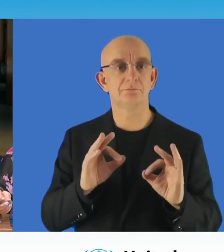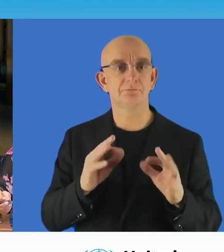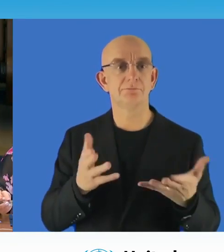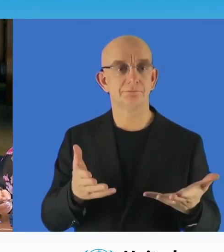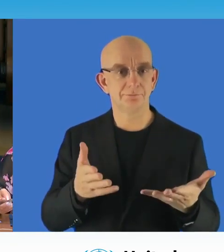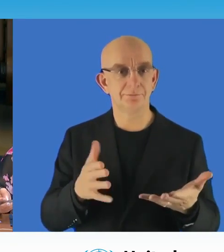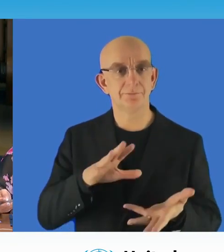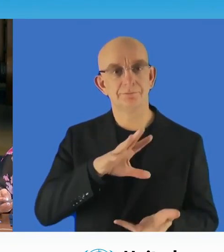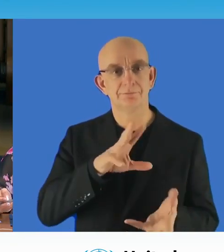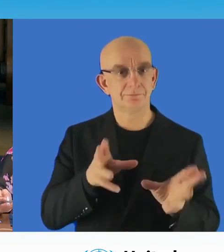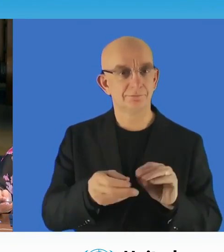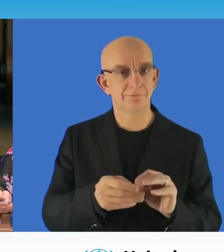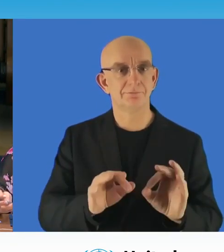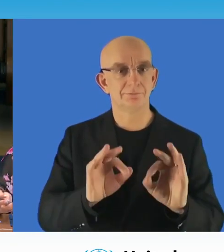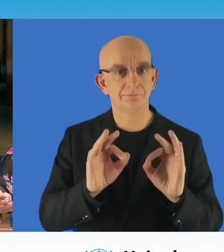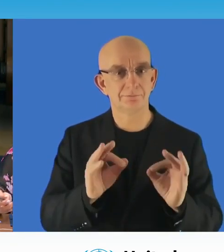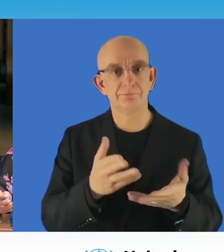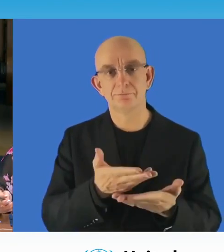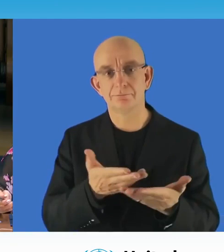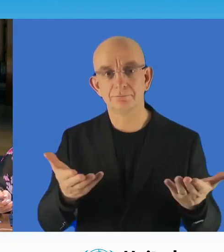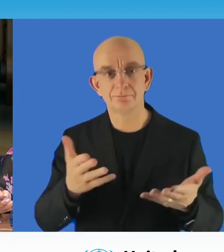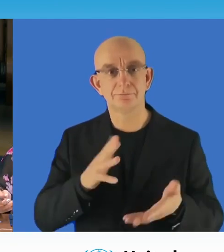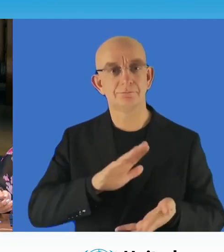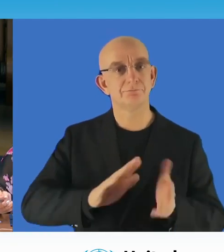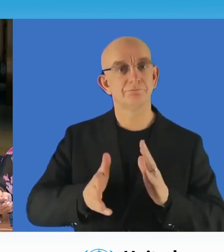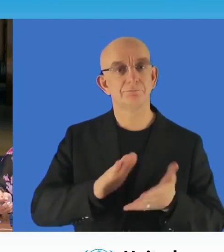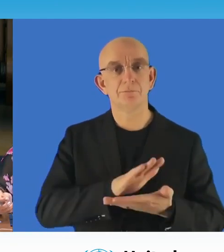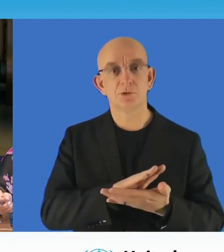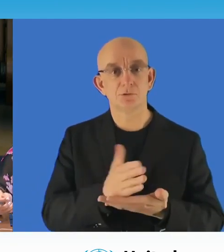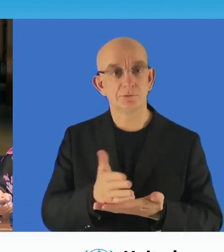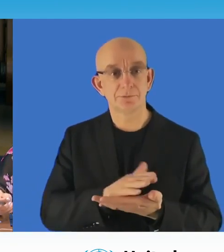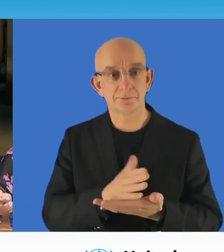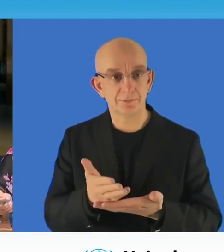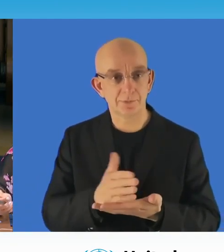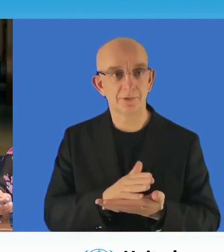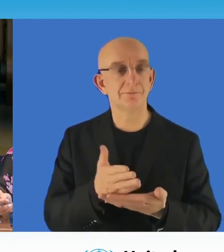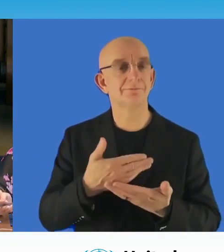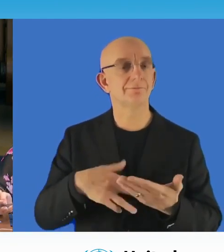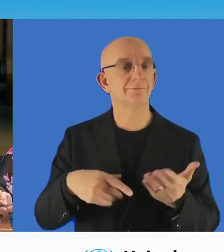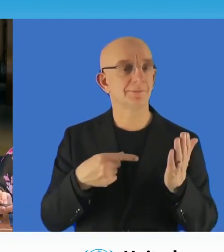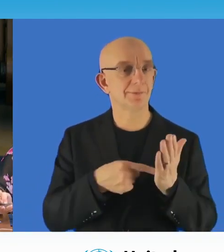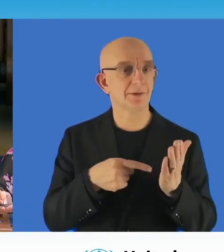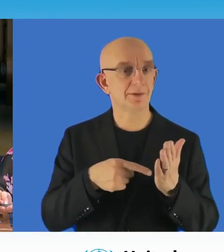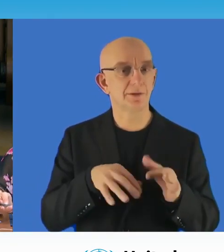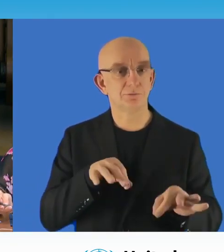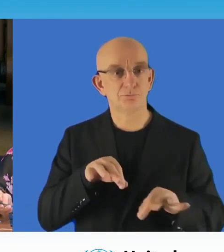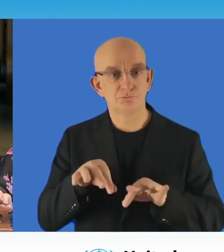the cosp 17 for their dedication and hard work to assure successful conference on a personal